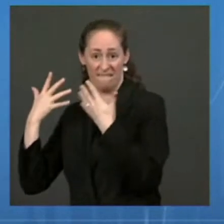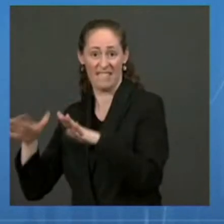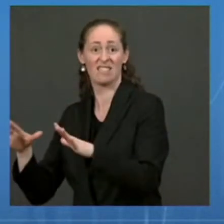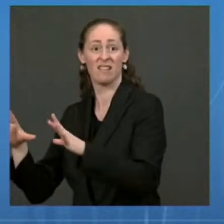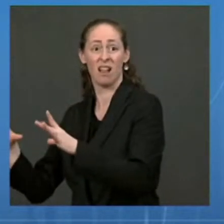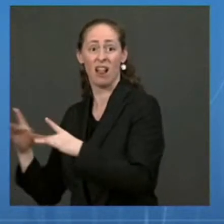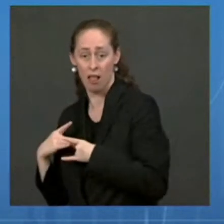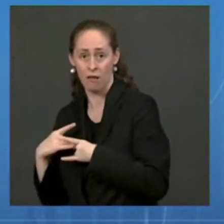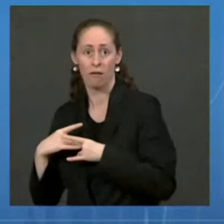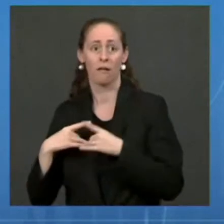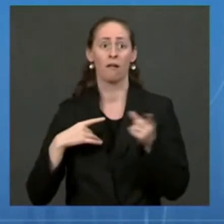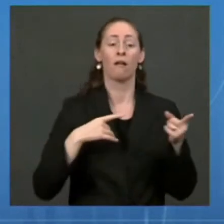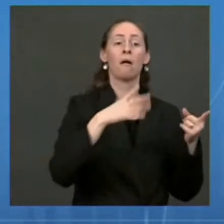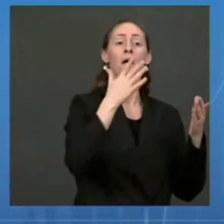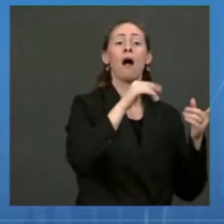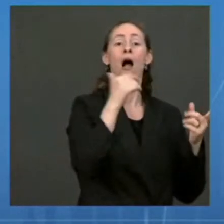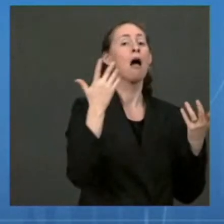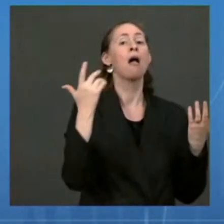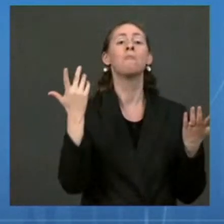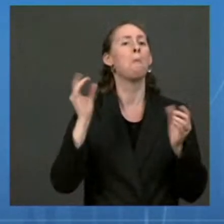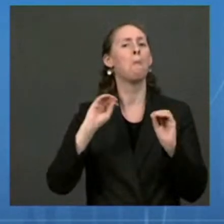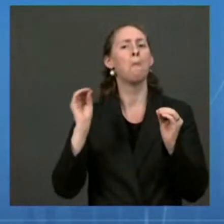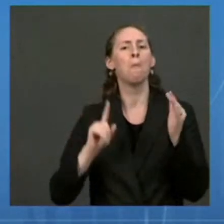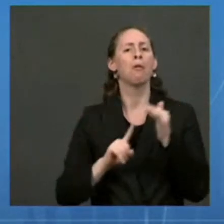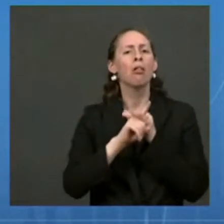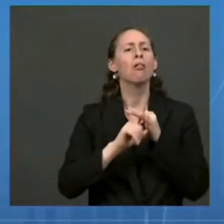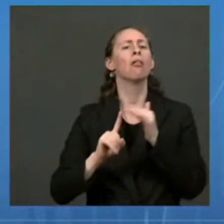BREAKTHROUGH INFECTIONS. WHEN YOU LOOK AT THEM THEY ARE ABOUT HALF AS LIKELY AS AND